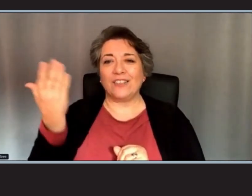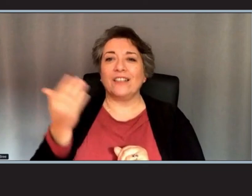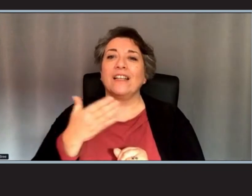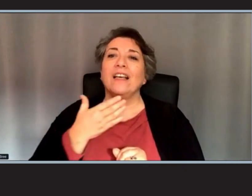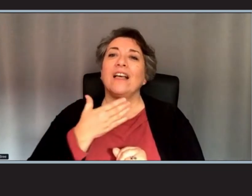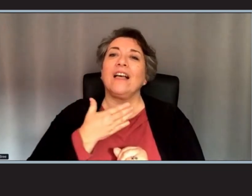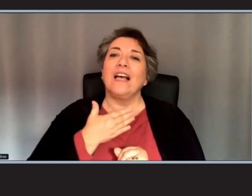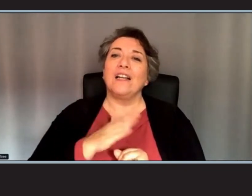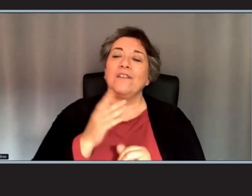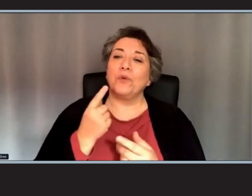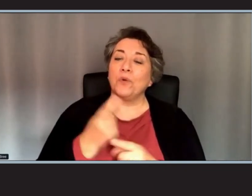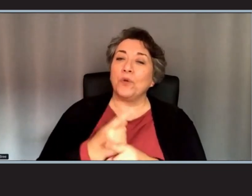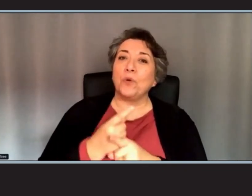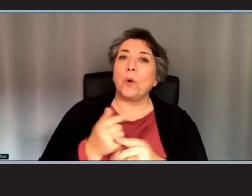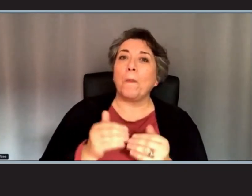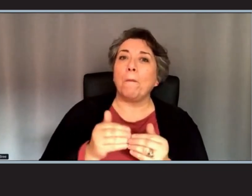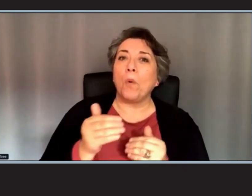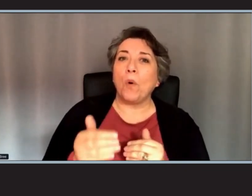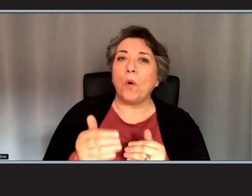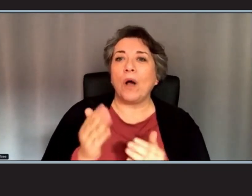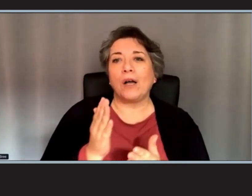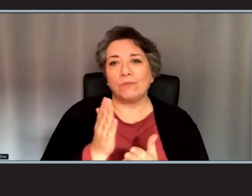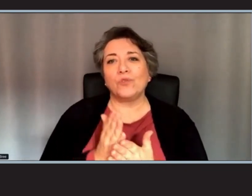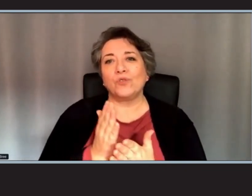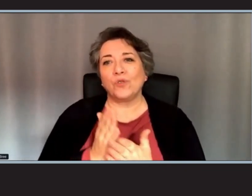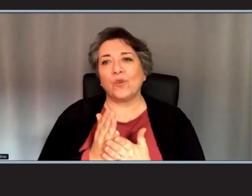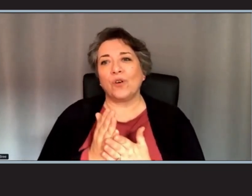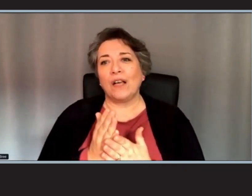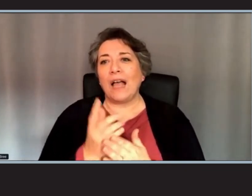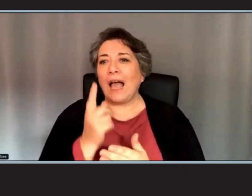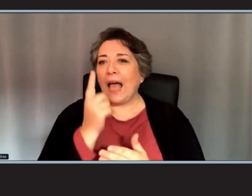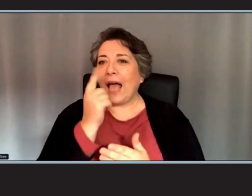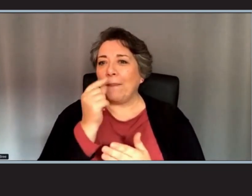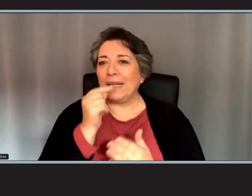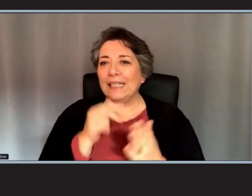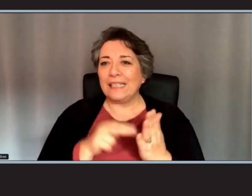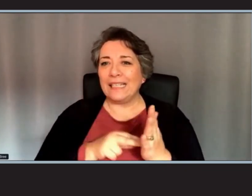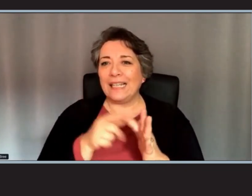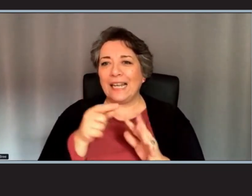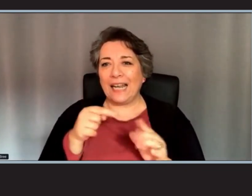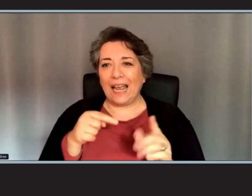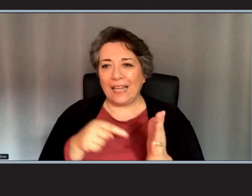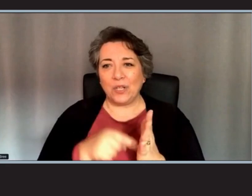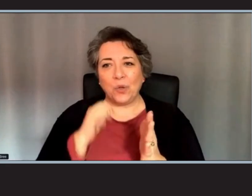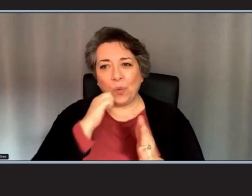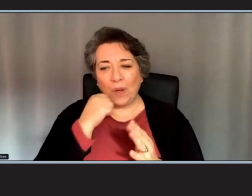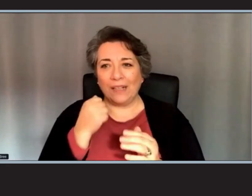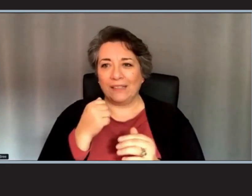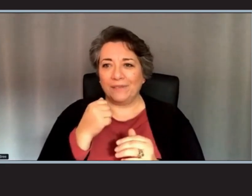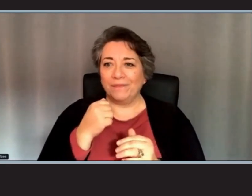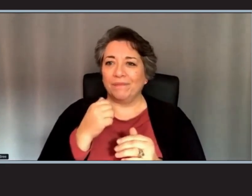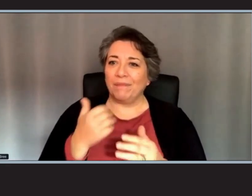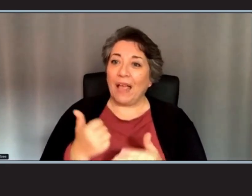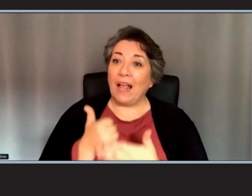section with AbilityNet, I'm sure if you contact AbilityNet we can sort something out. Thank you so much for listening!